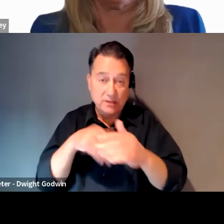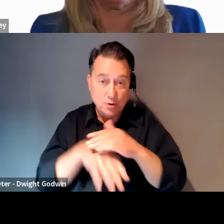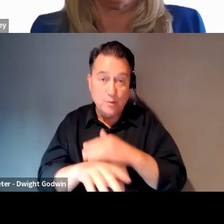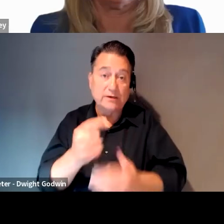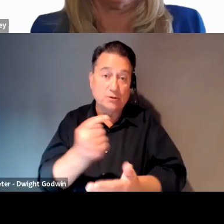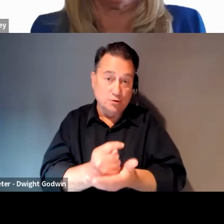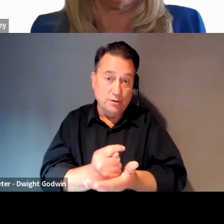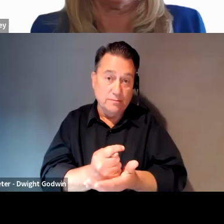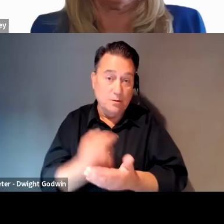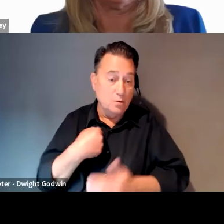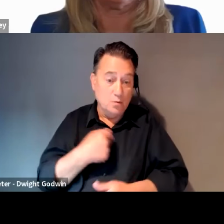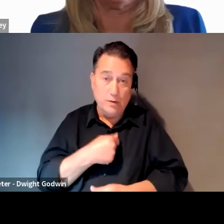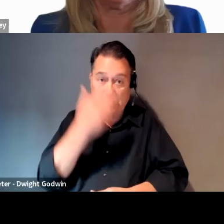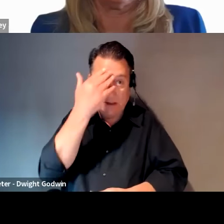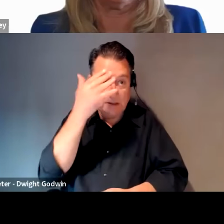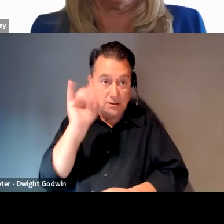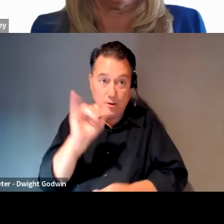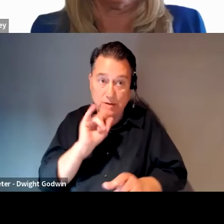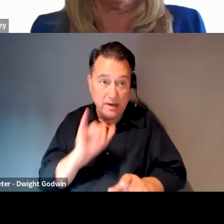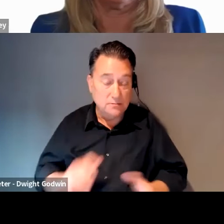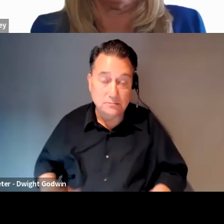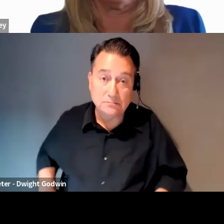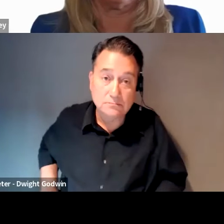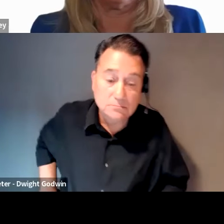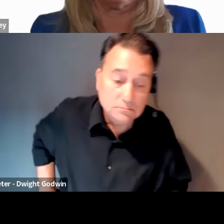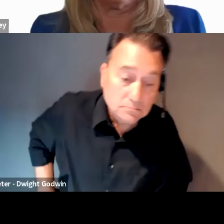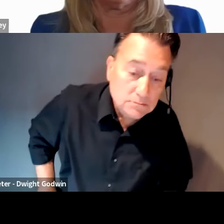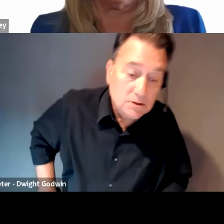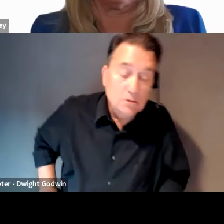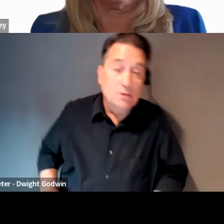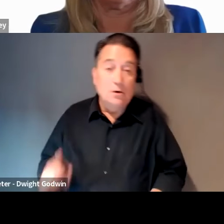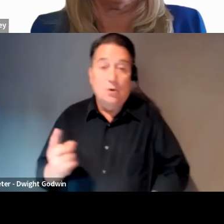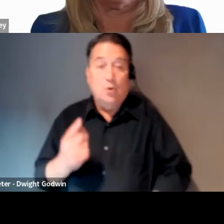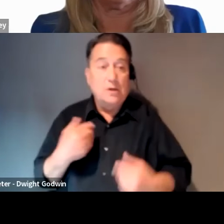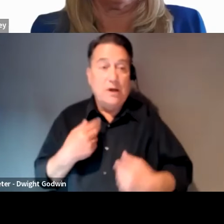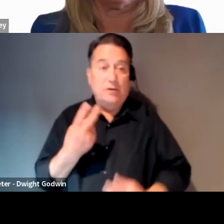We didn't know that. Now we've only got two agencies in town here